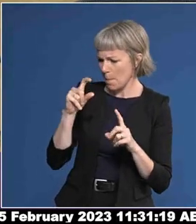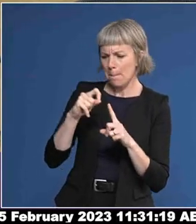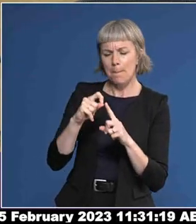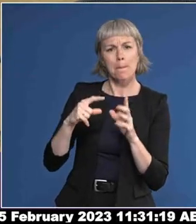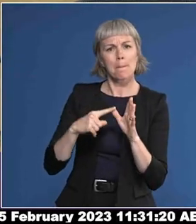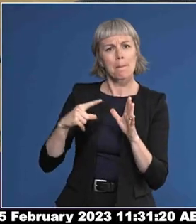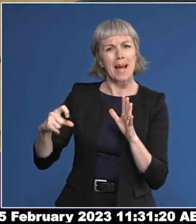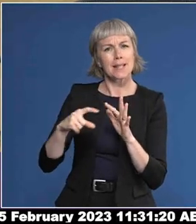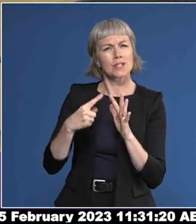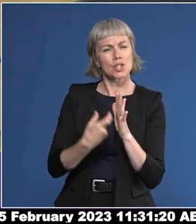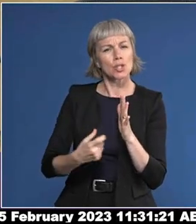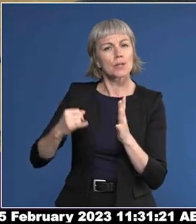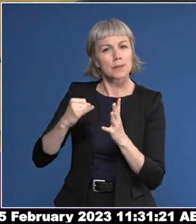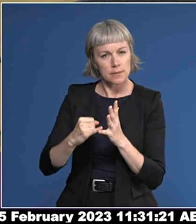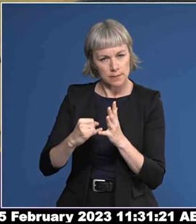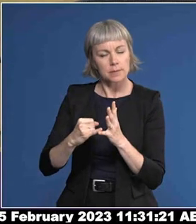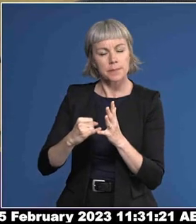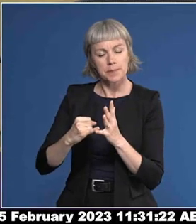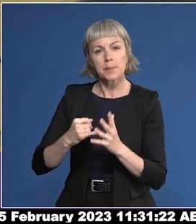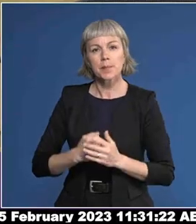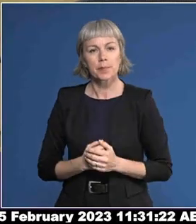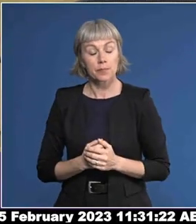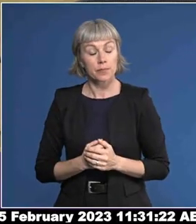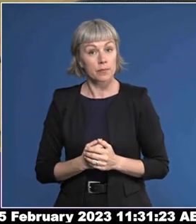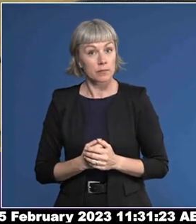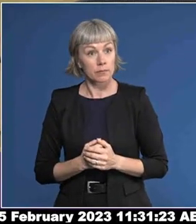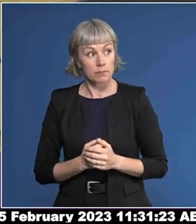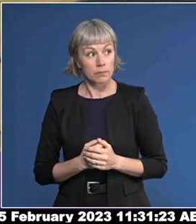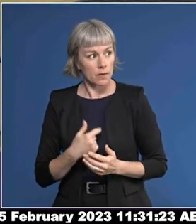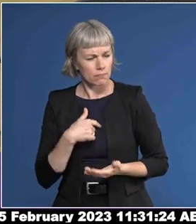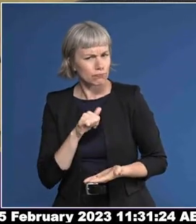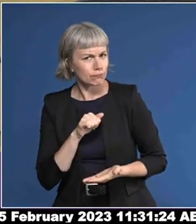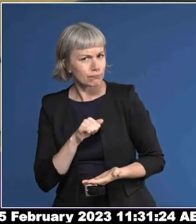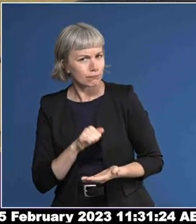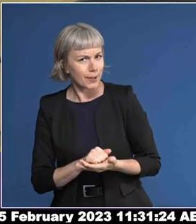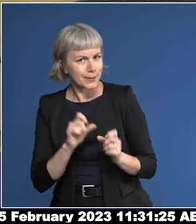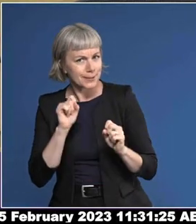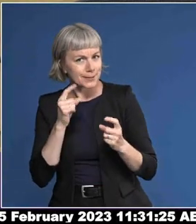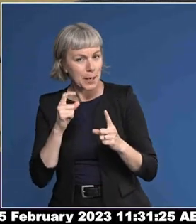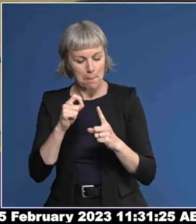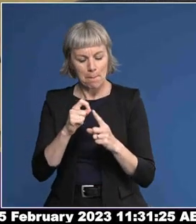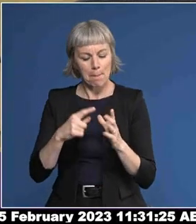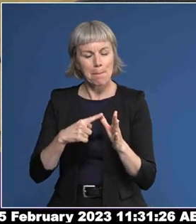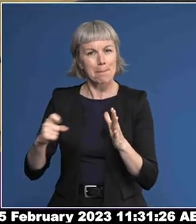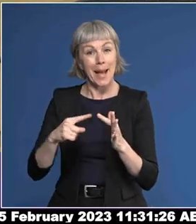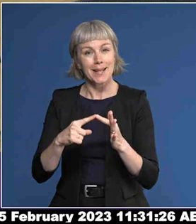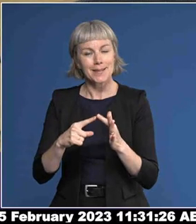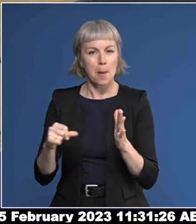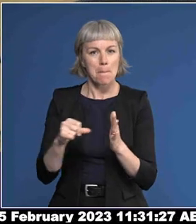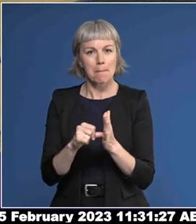Now, are we right to understand that the Pace Bonus Incentive Scheme no longer exists?